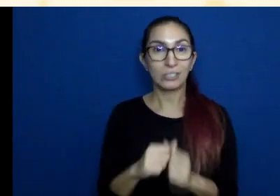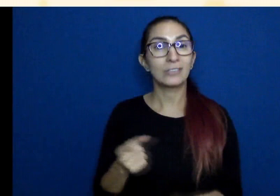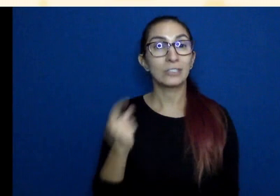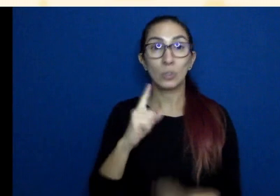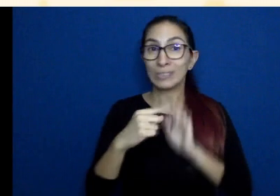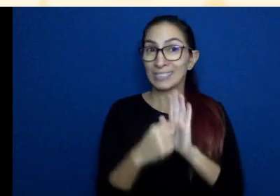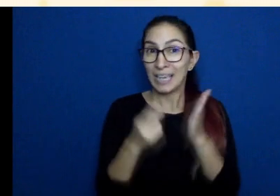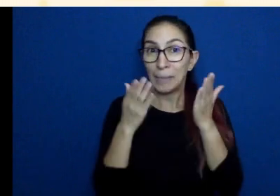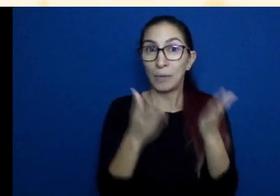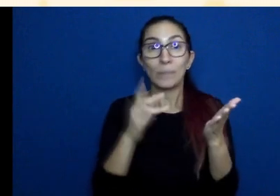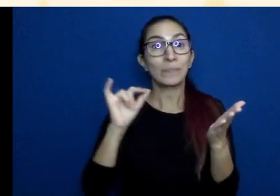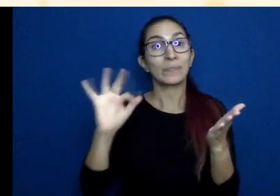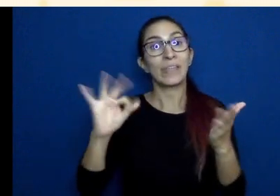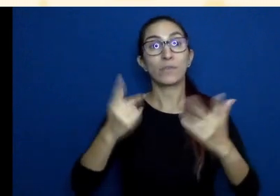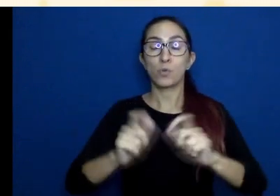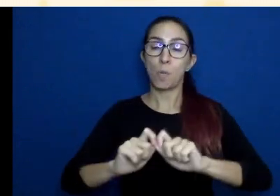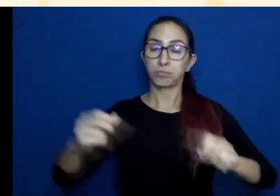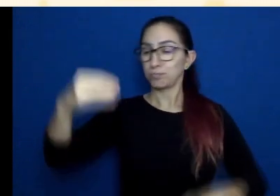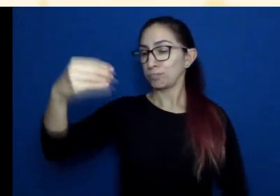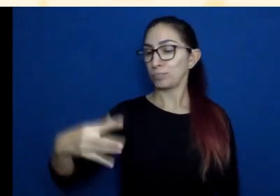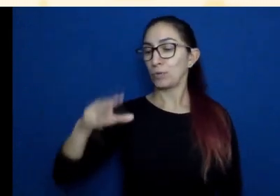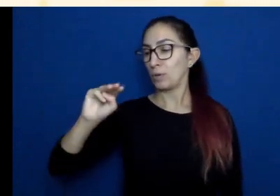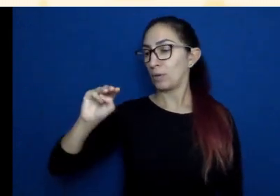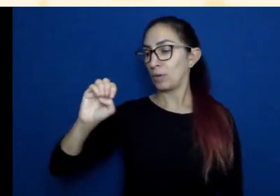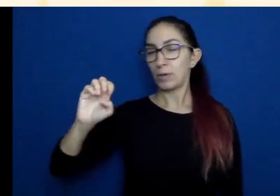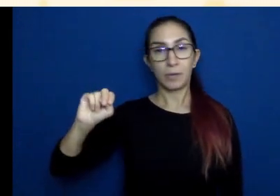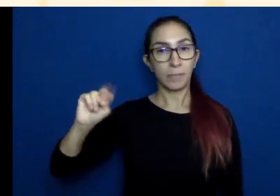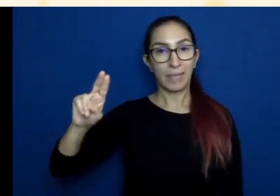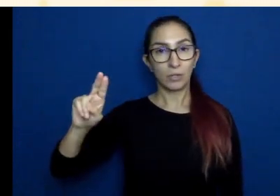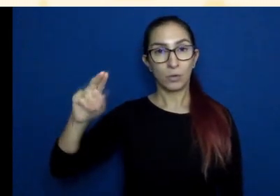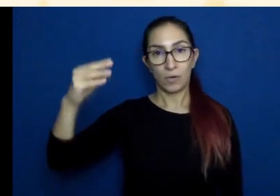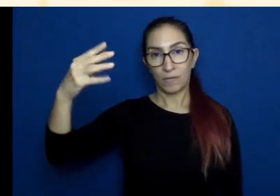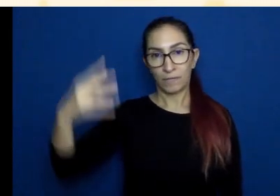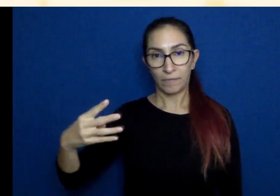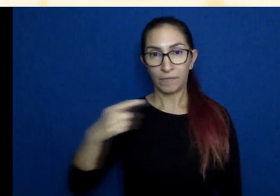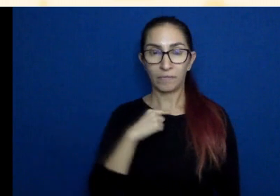and it's both methodologies. So this is an example here where if you open the menu,